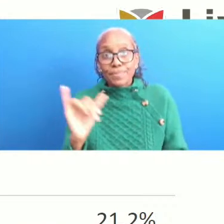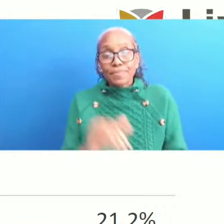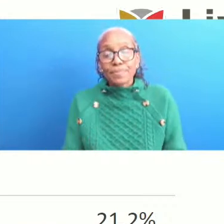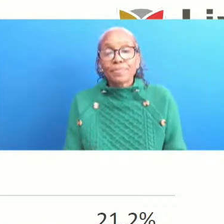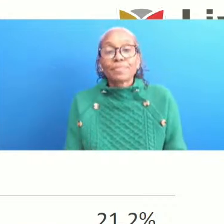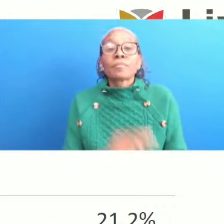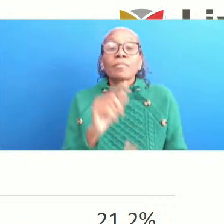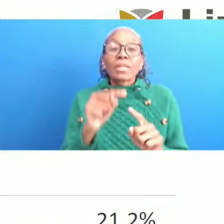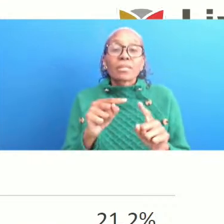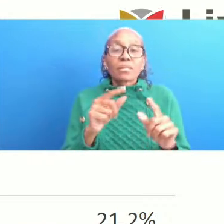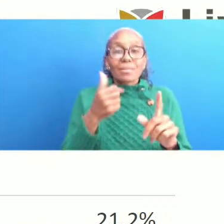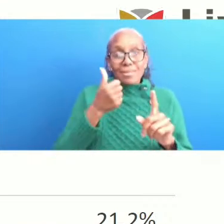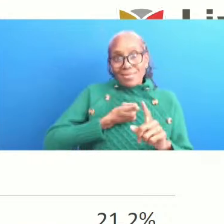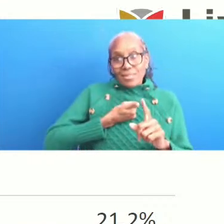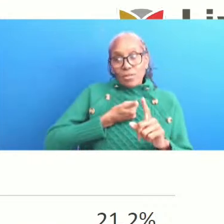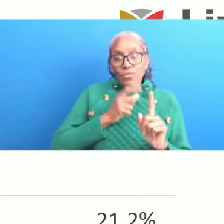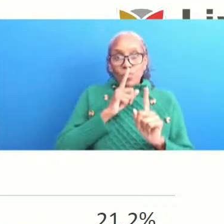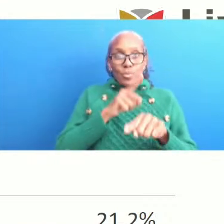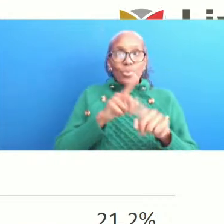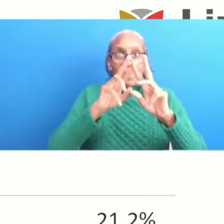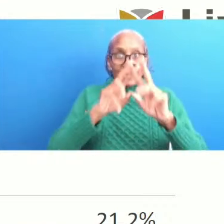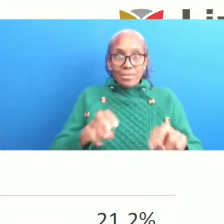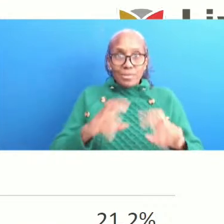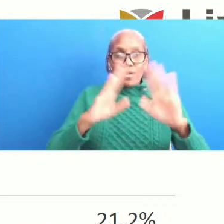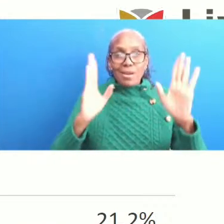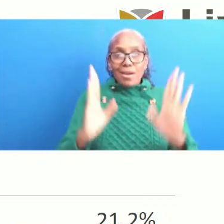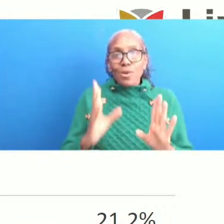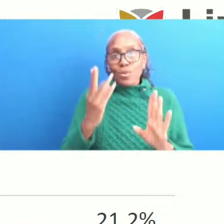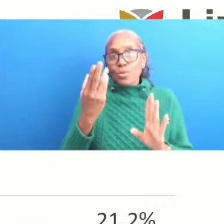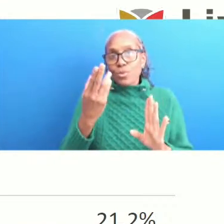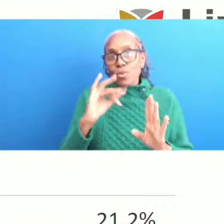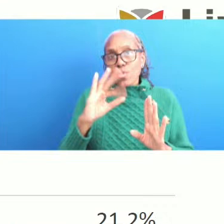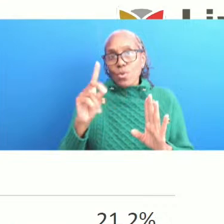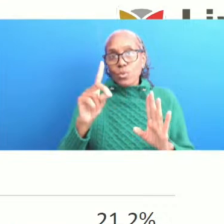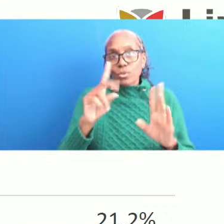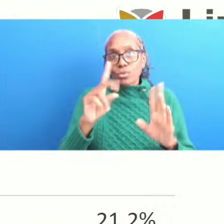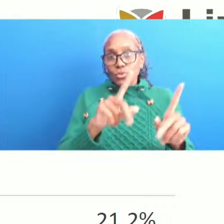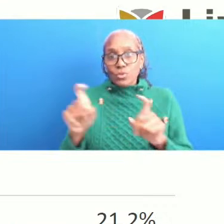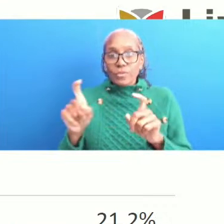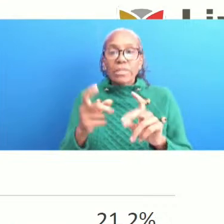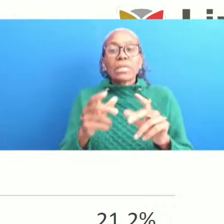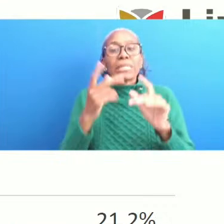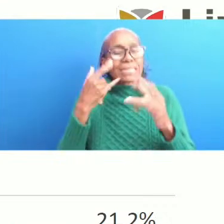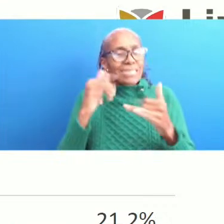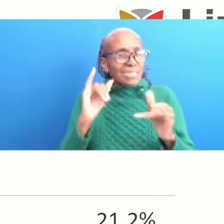ADULTS BUT ALSO FOR YOUNG PEOPLE. THIS IS A SELF-REPORTED